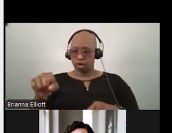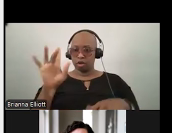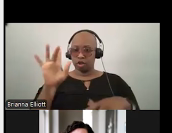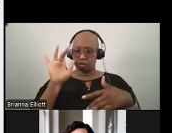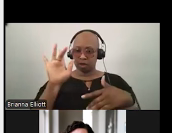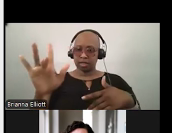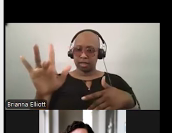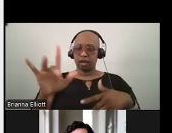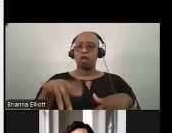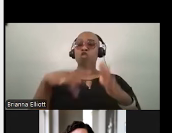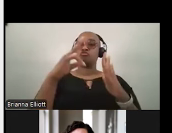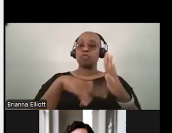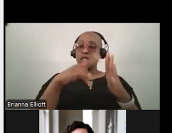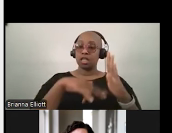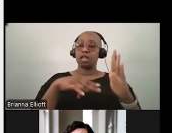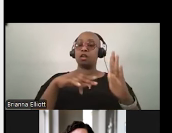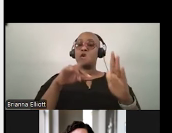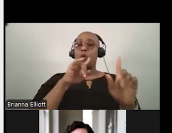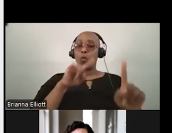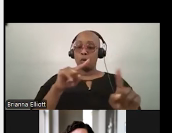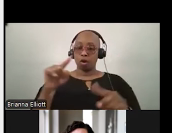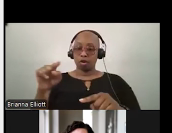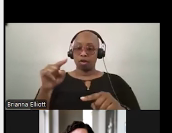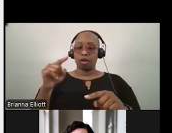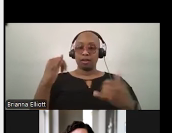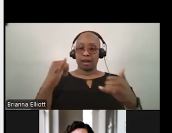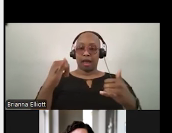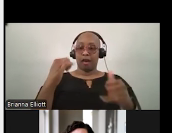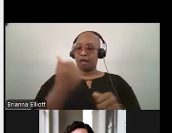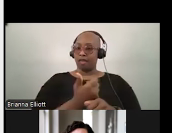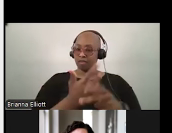And now you'll see all the elements here are highlighted and they have little numbers on them,